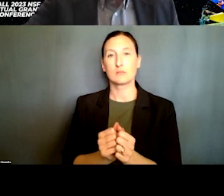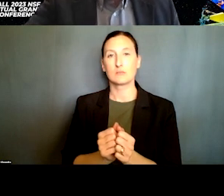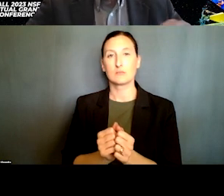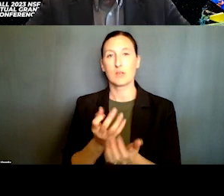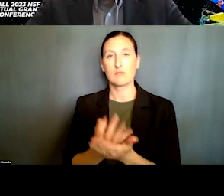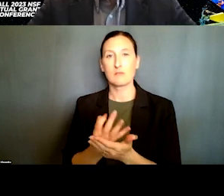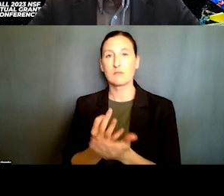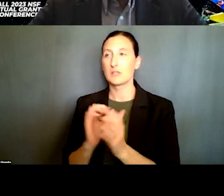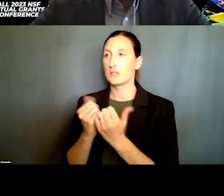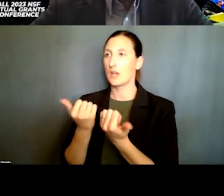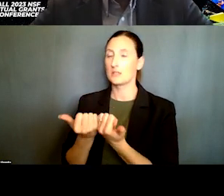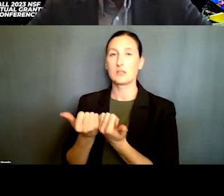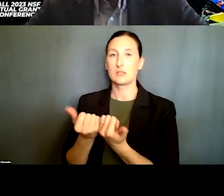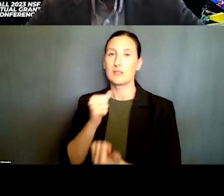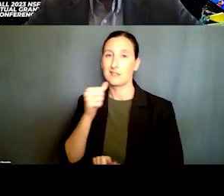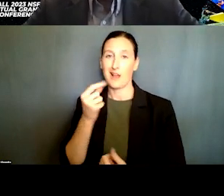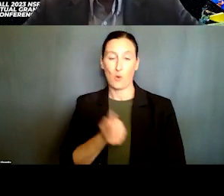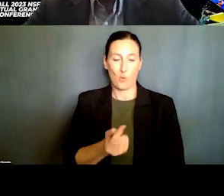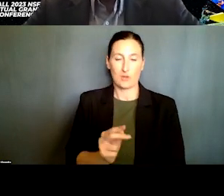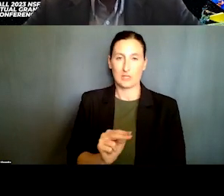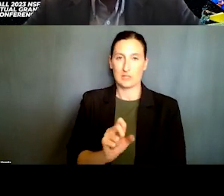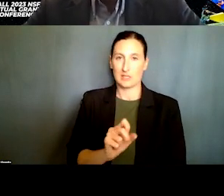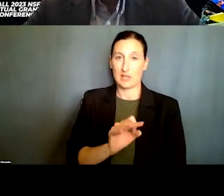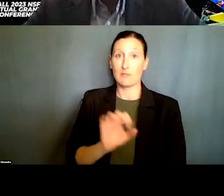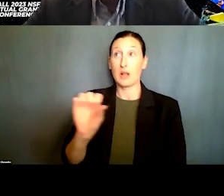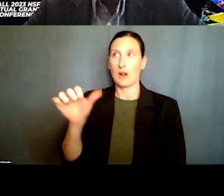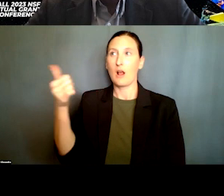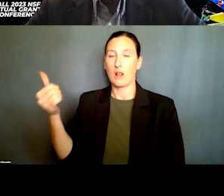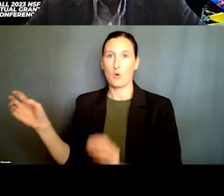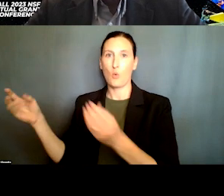funding agencies outside of NSF for some of these opportunities.